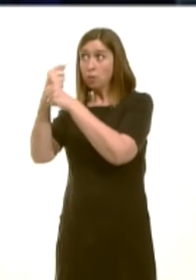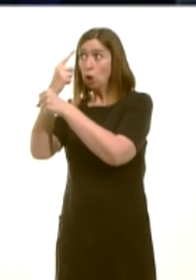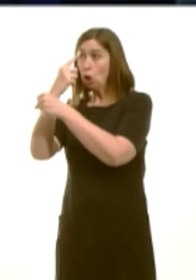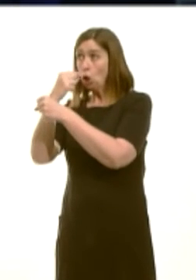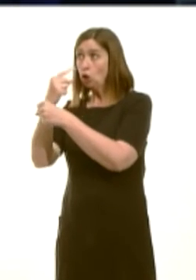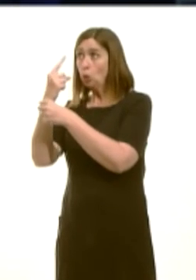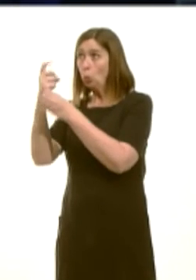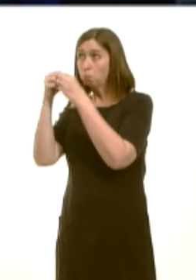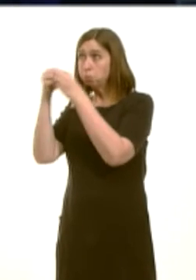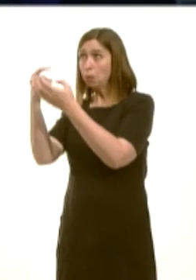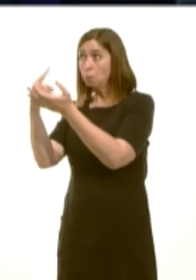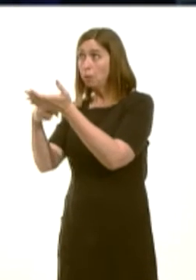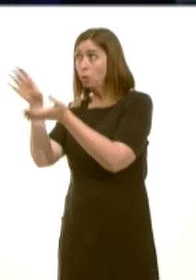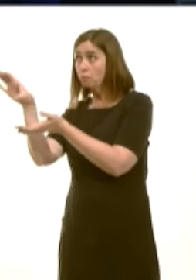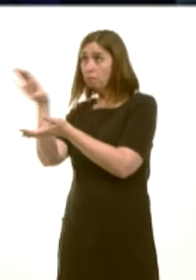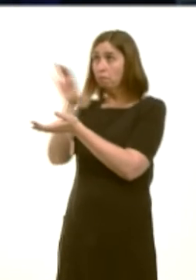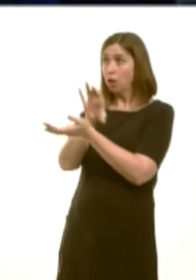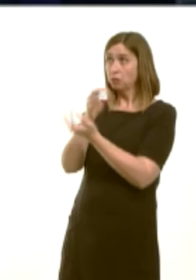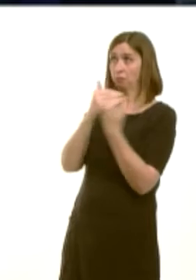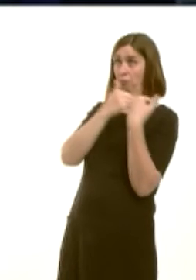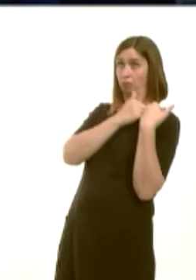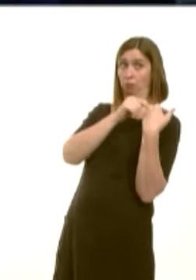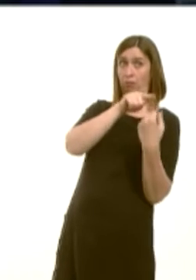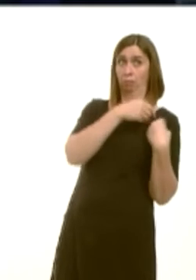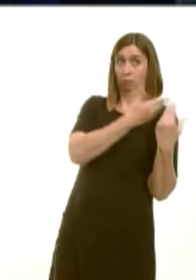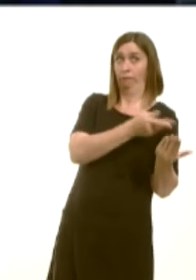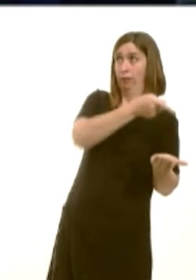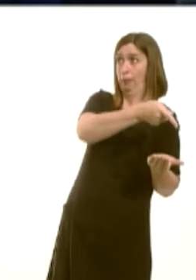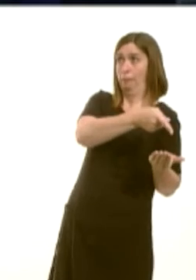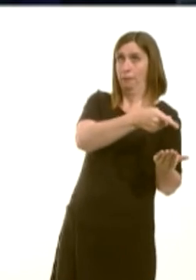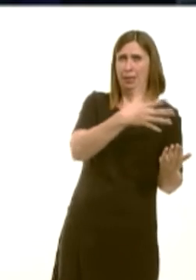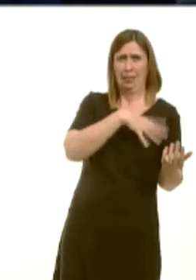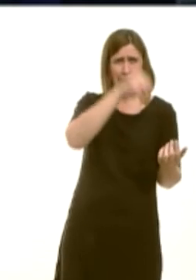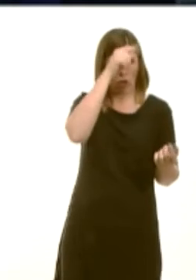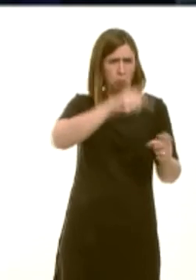of funding and powers to an entity, they need to know that it is a stable one. What is your